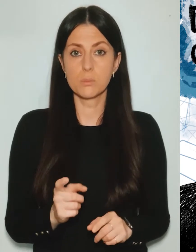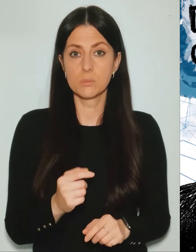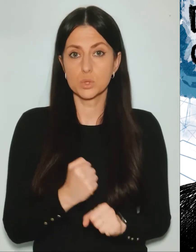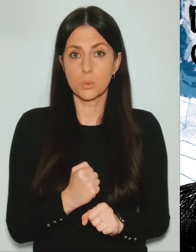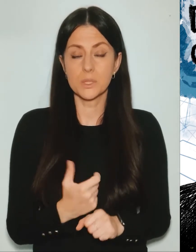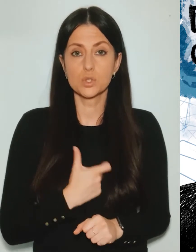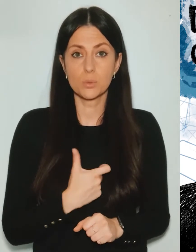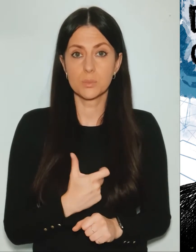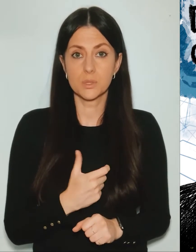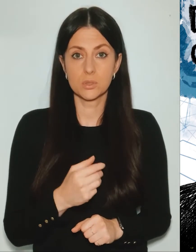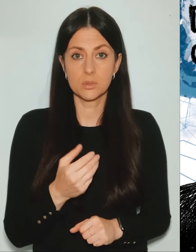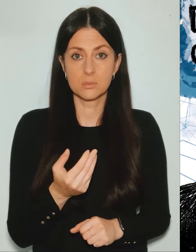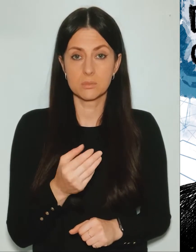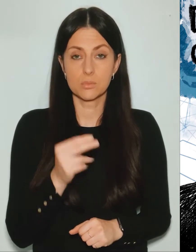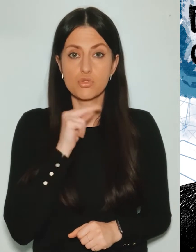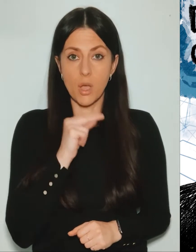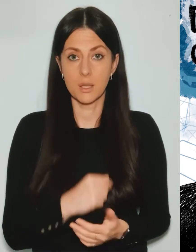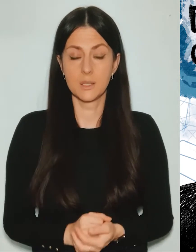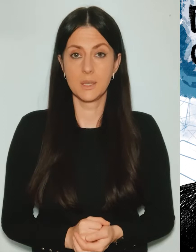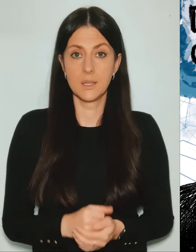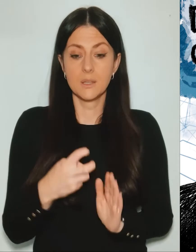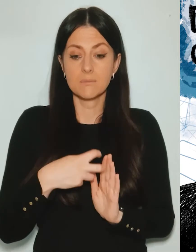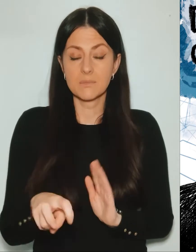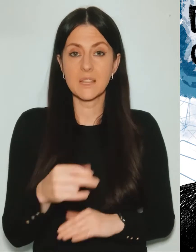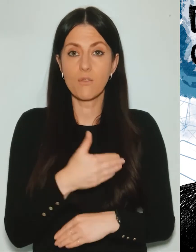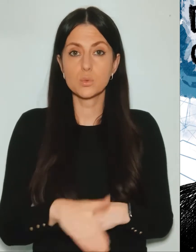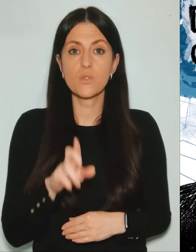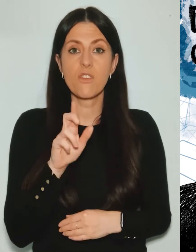They went outside in the months of March to warm up!